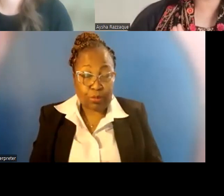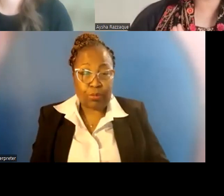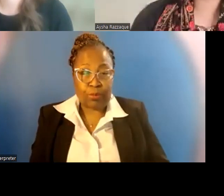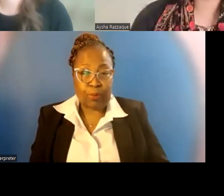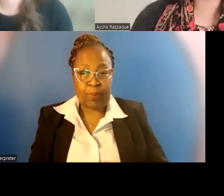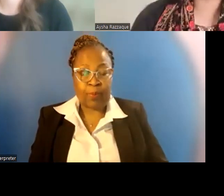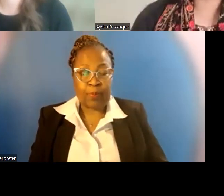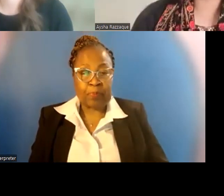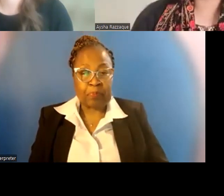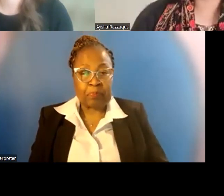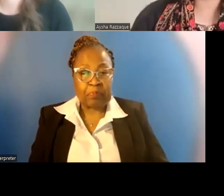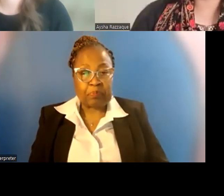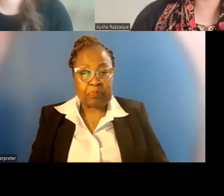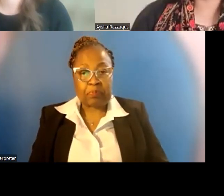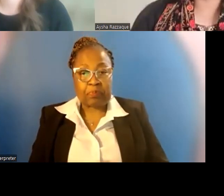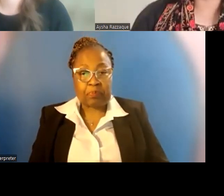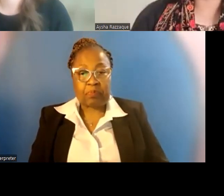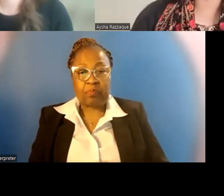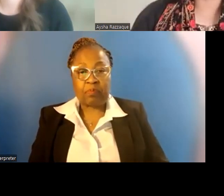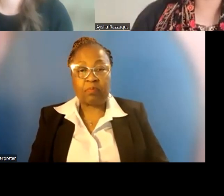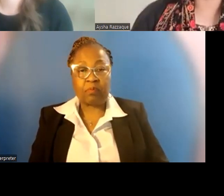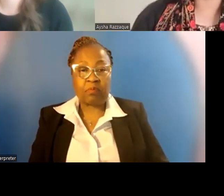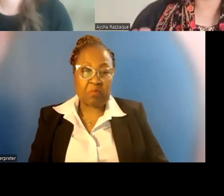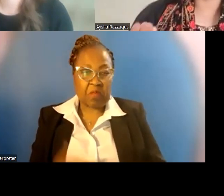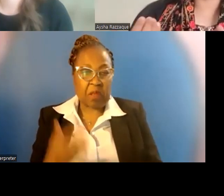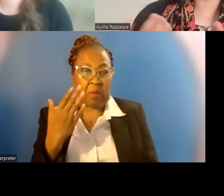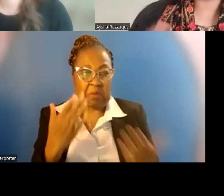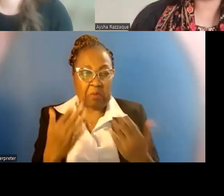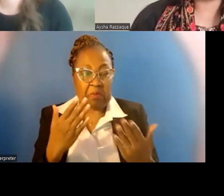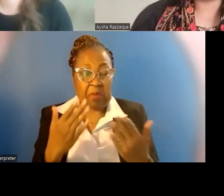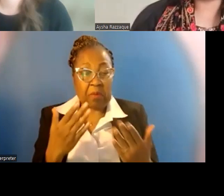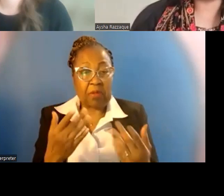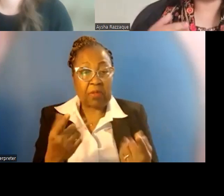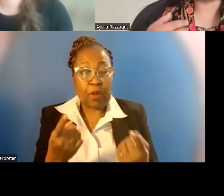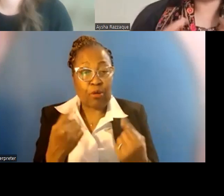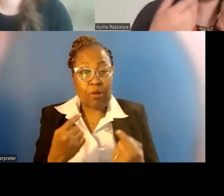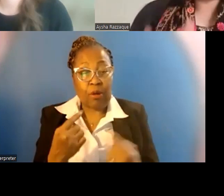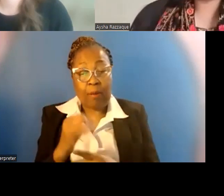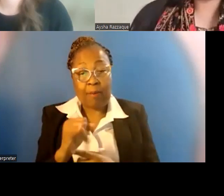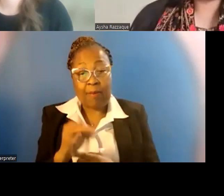They're more likely to come in if they know that they have somebody who understands them